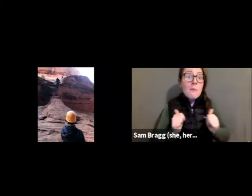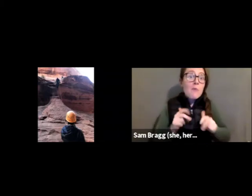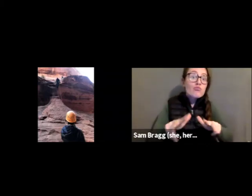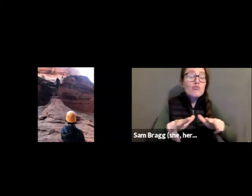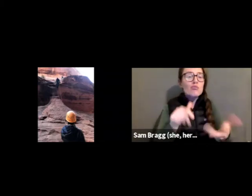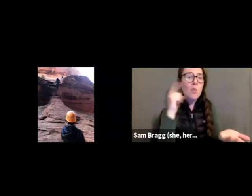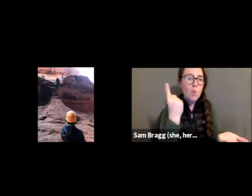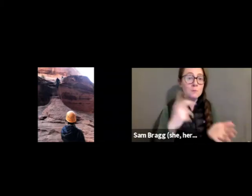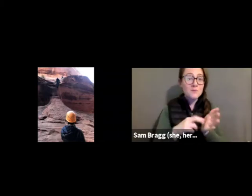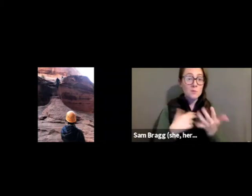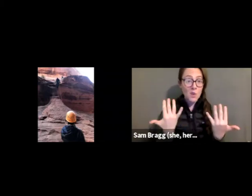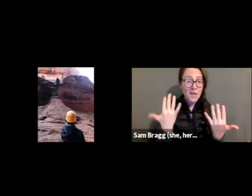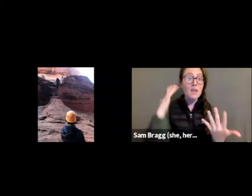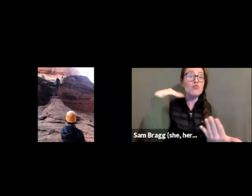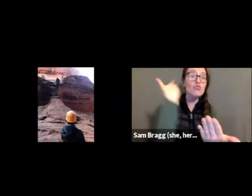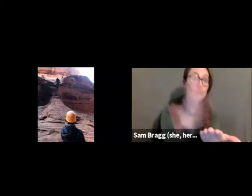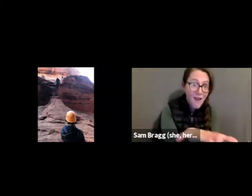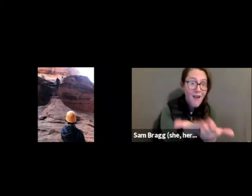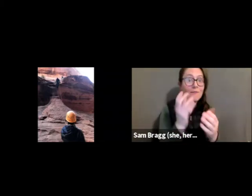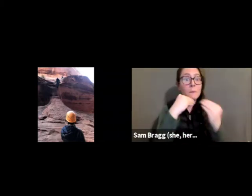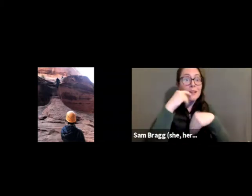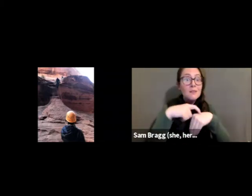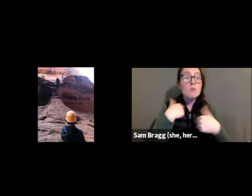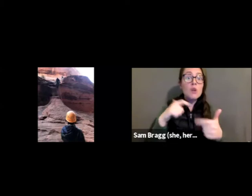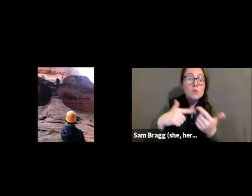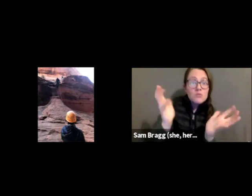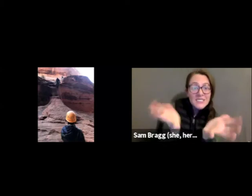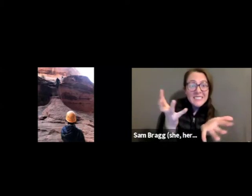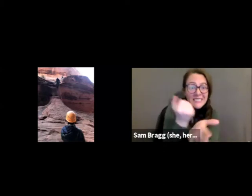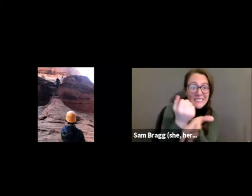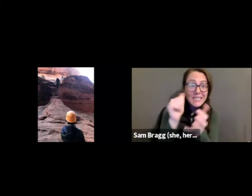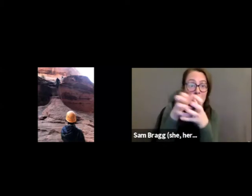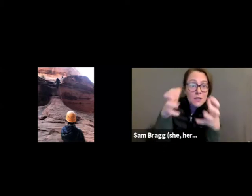discussing you know an experience and that always meant that I had to wait till I arrived during